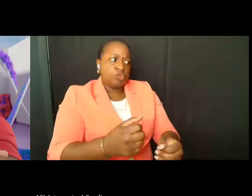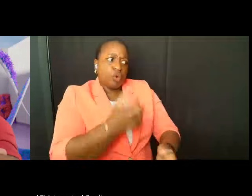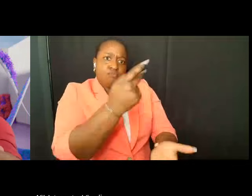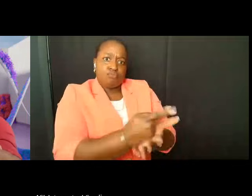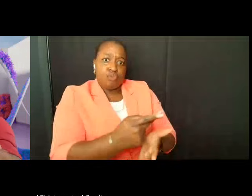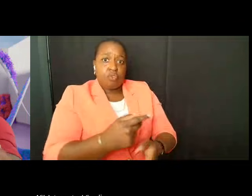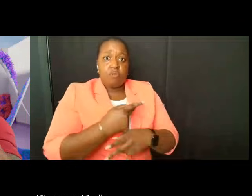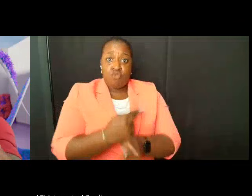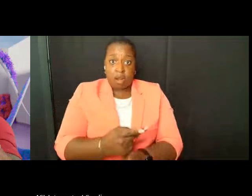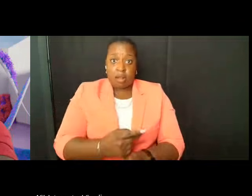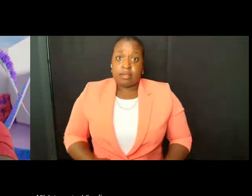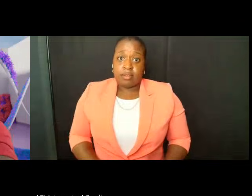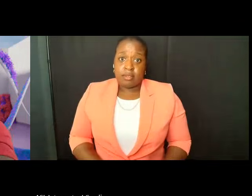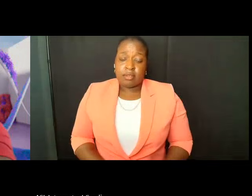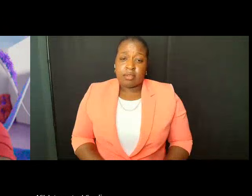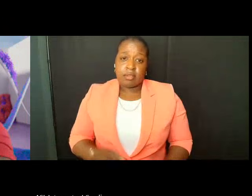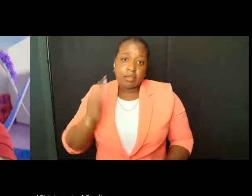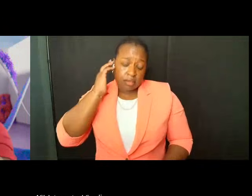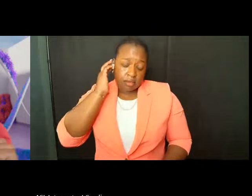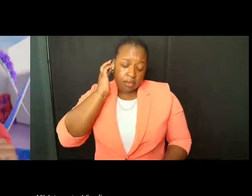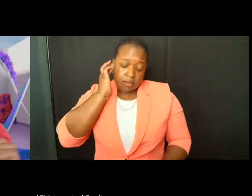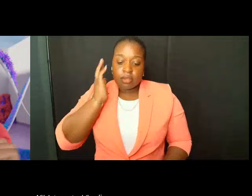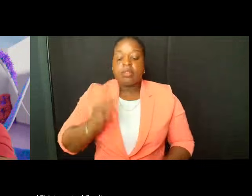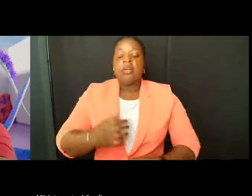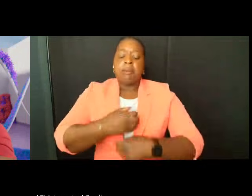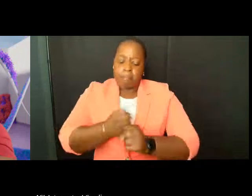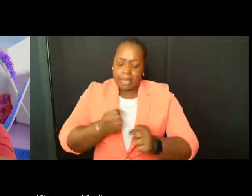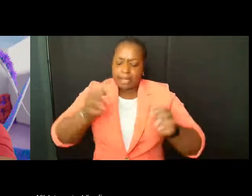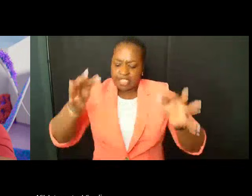you know, making a decision whether to undergo a therapy, you know,